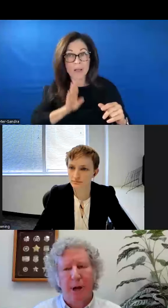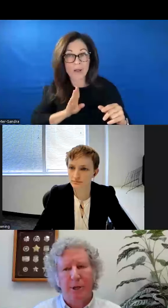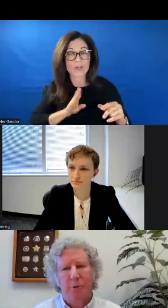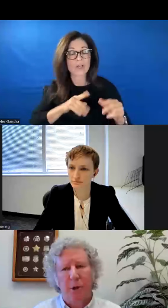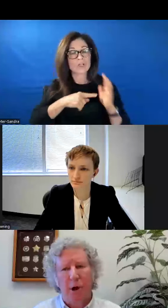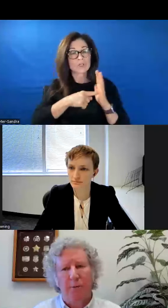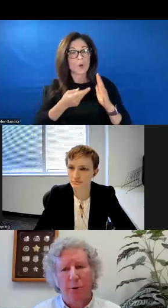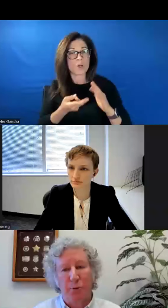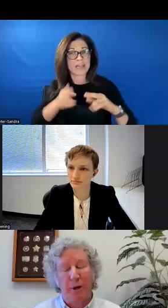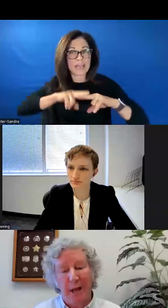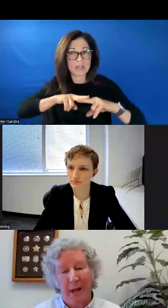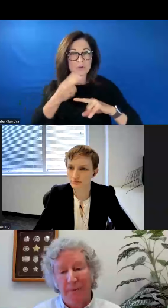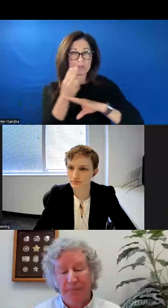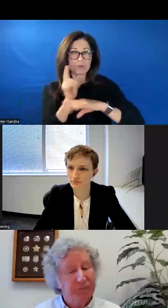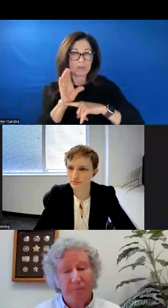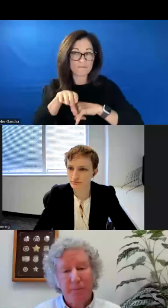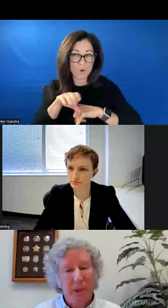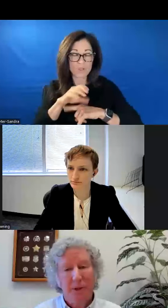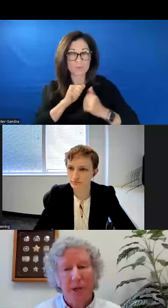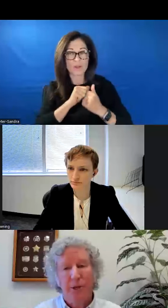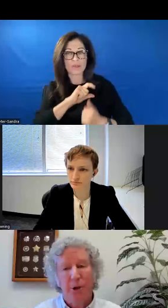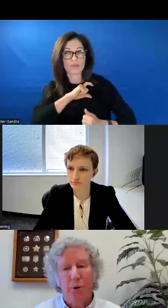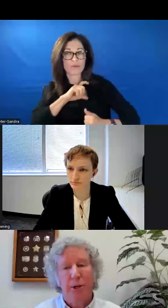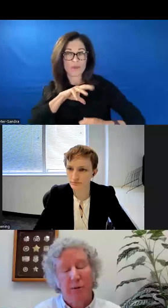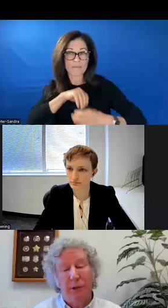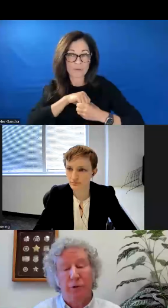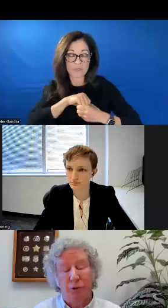INTERACTIONS WITH LAW ENFORCEMENT AND DATA SHOWS THAT INDIVIDUALS